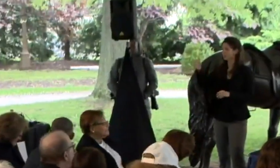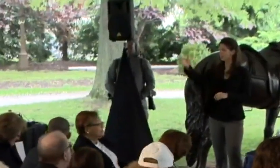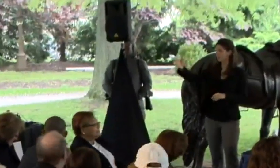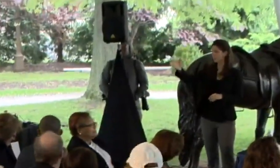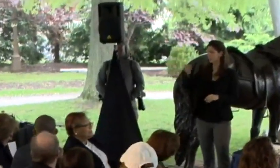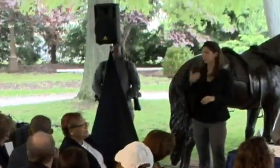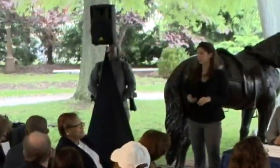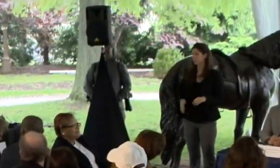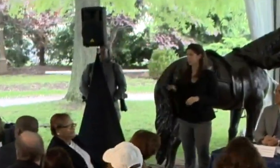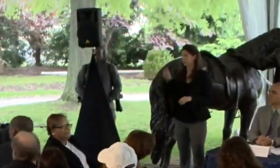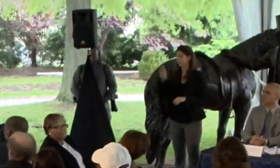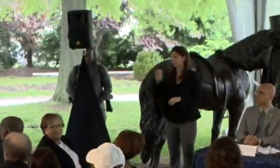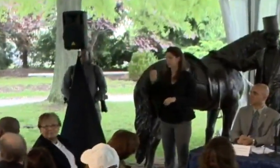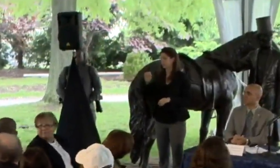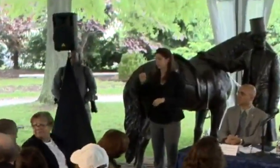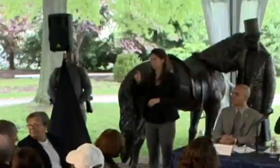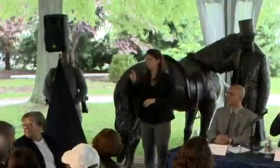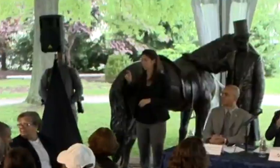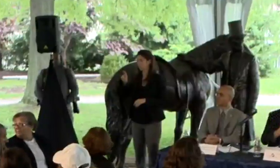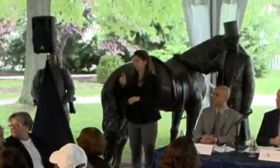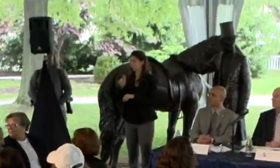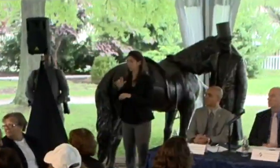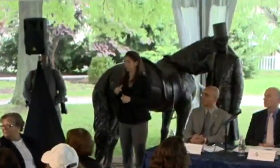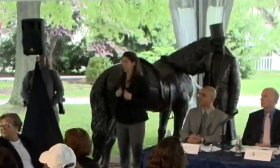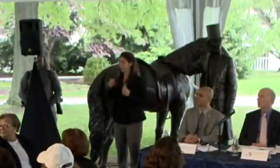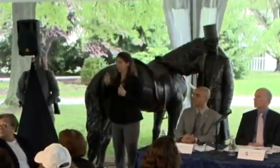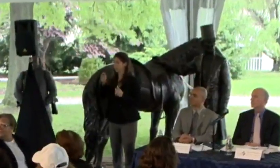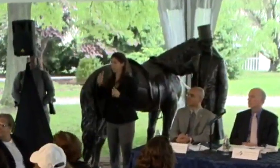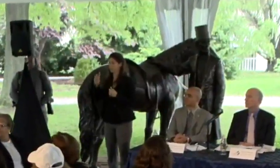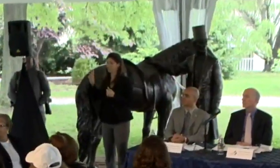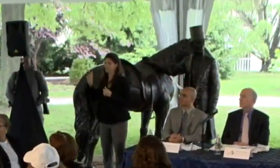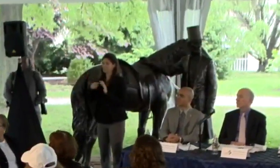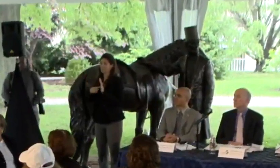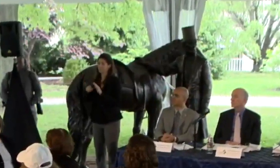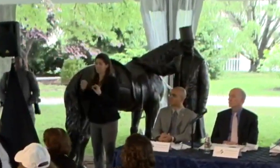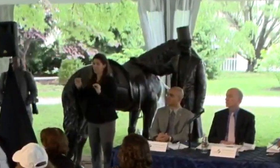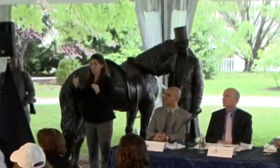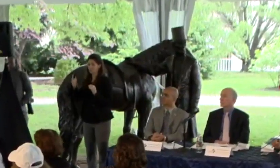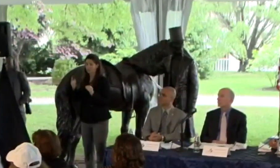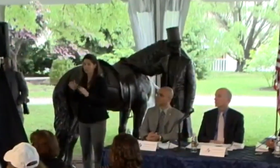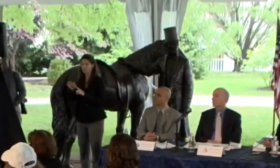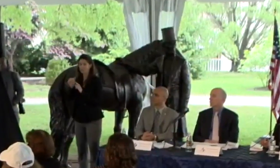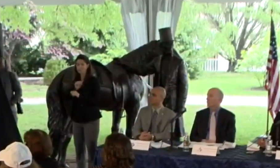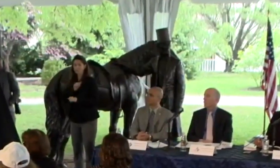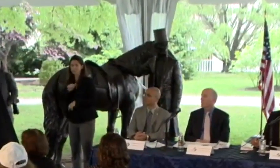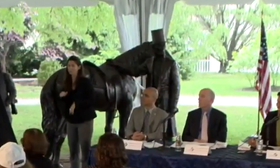SO THOSE ARE MY COMMENTS. THANK YOU.